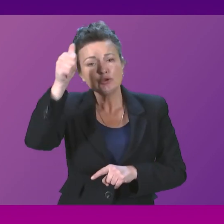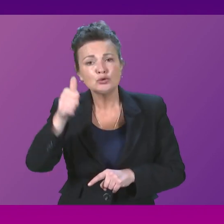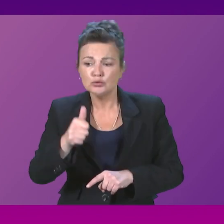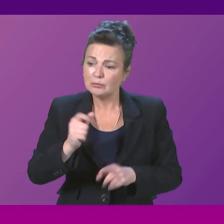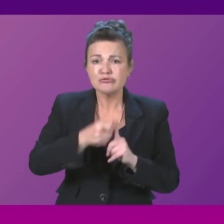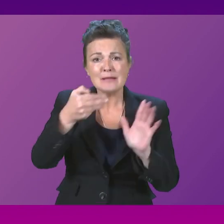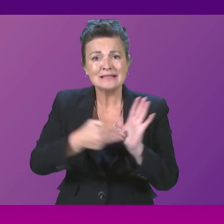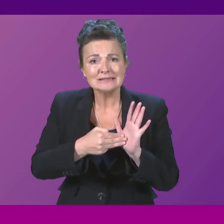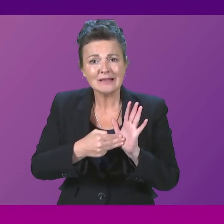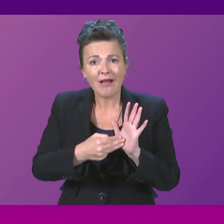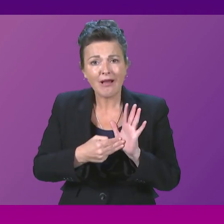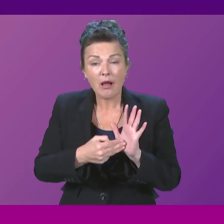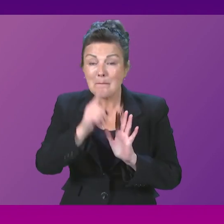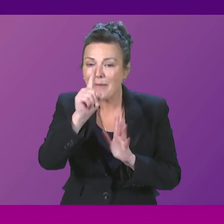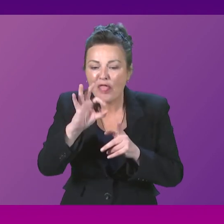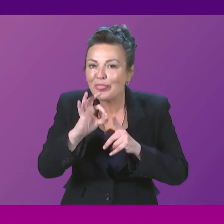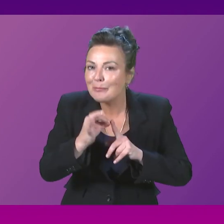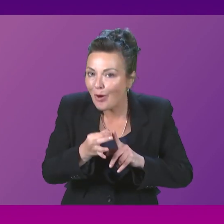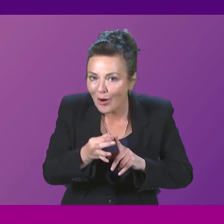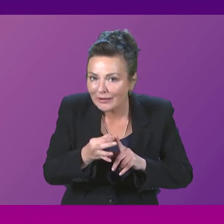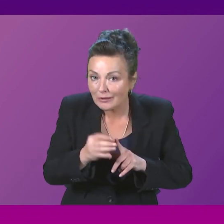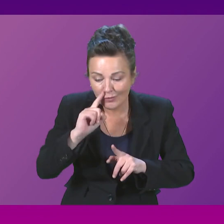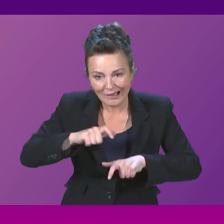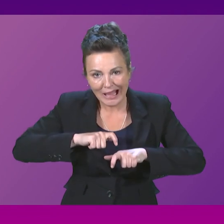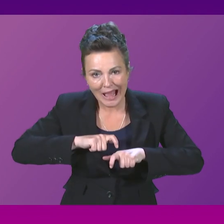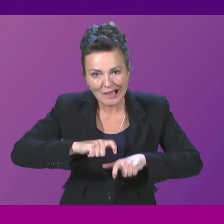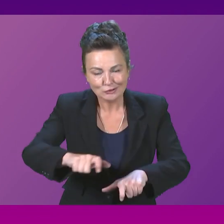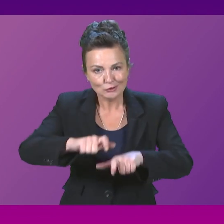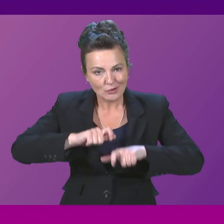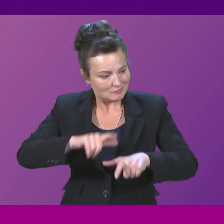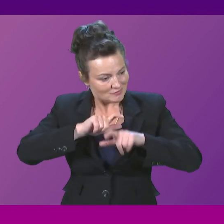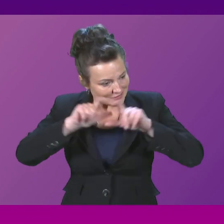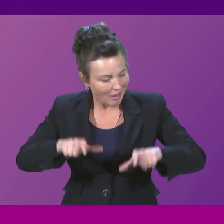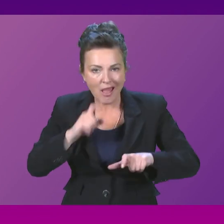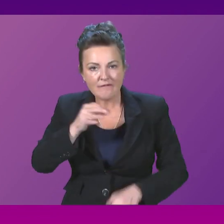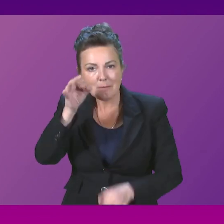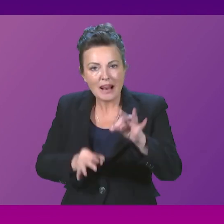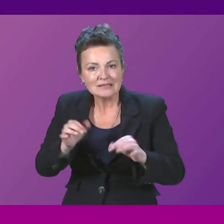The point that was being made was that, notwithstanding that, we will continue to have political disagreements,